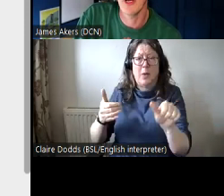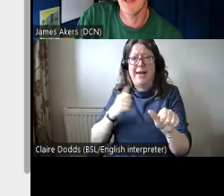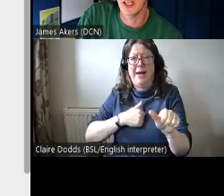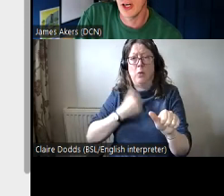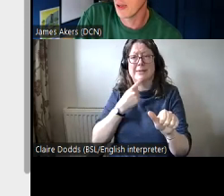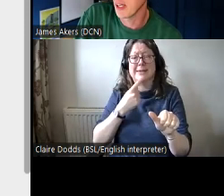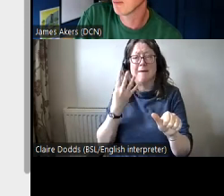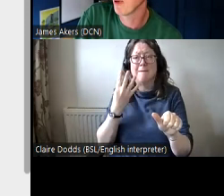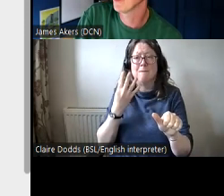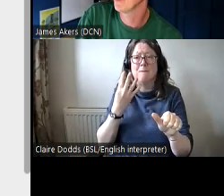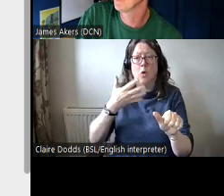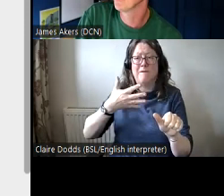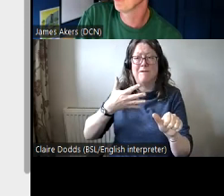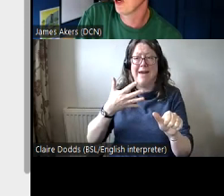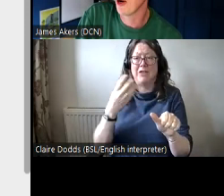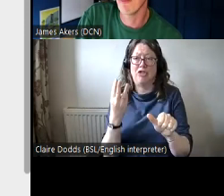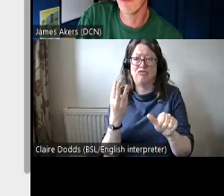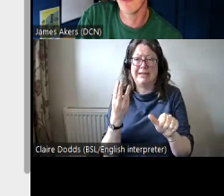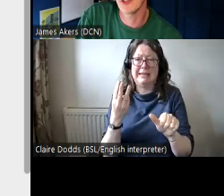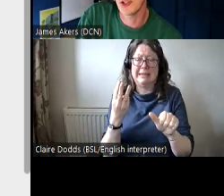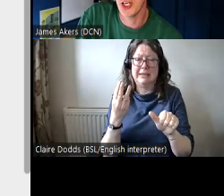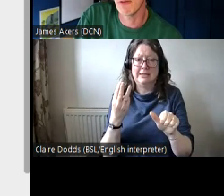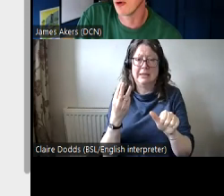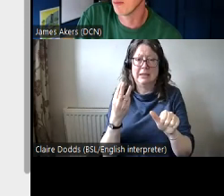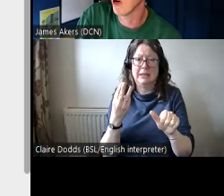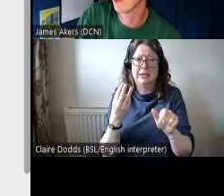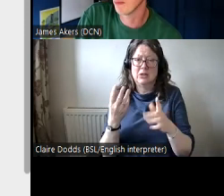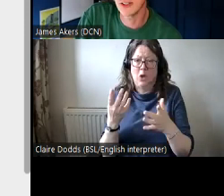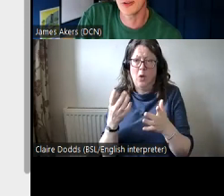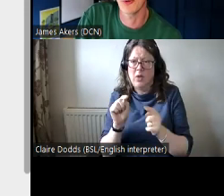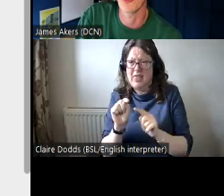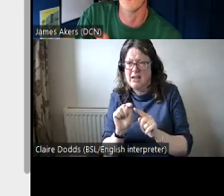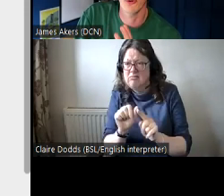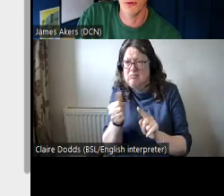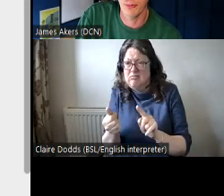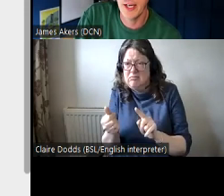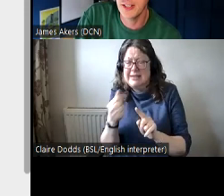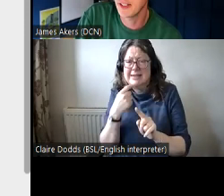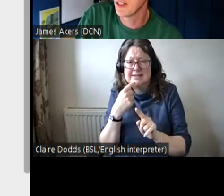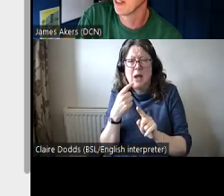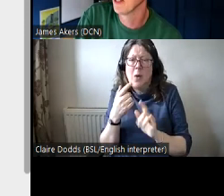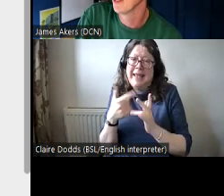If it's lower than expected, GA4 might not be installed on all of your pages.